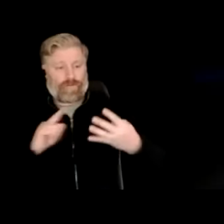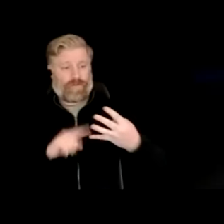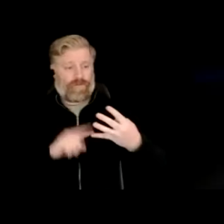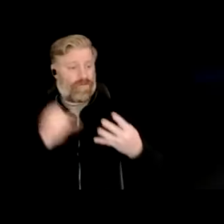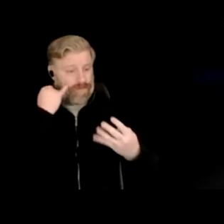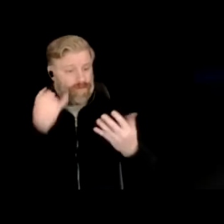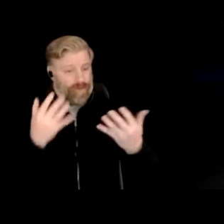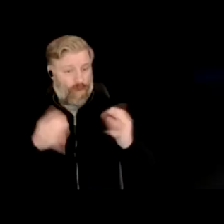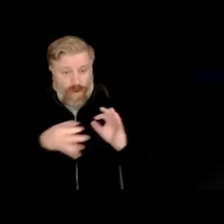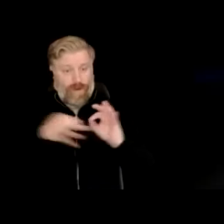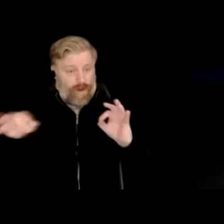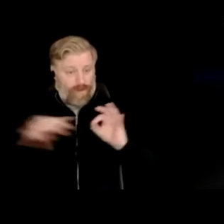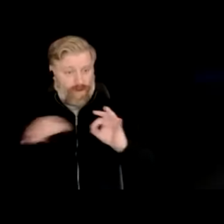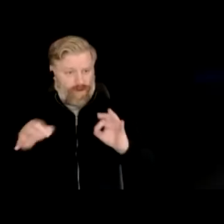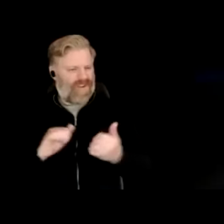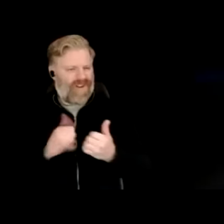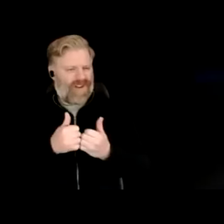using the CC button at the bottom of the screen.